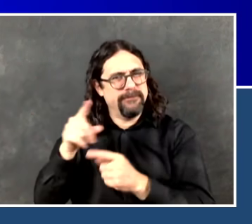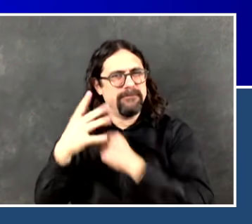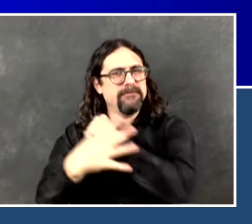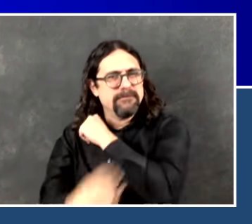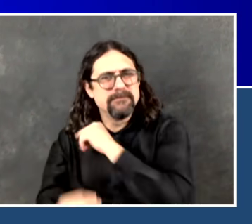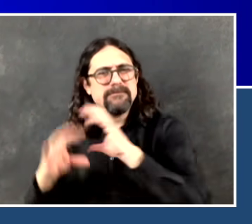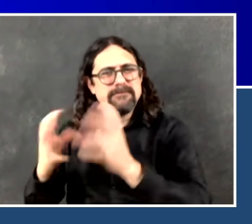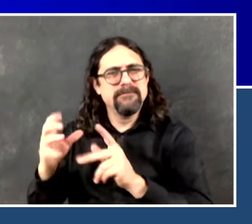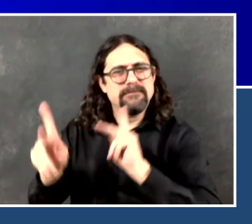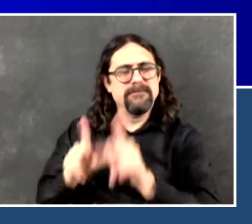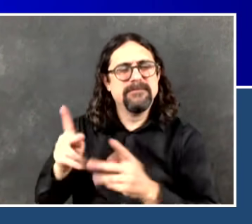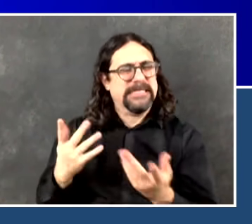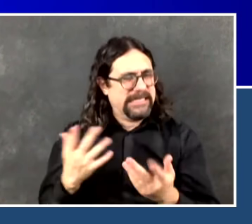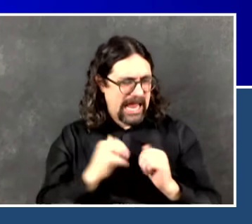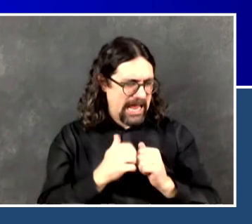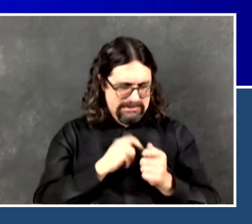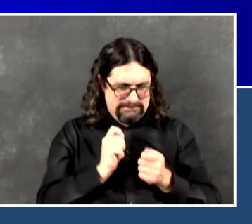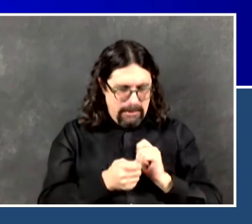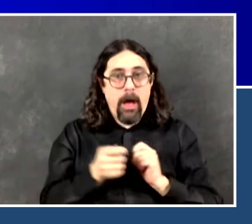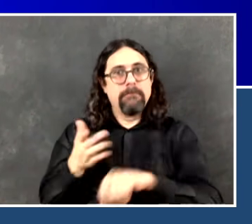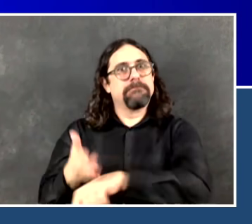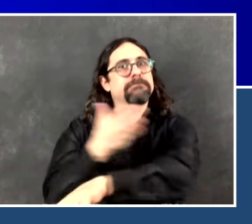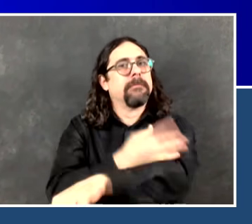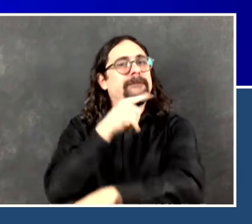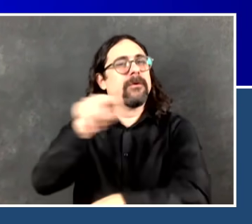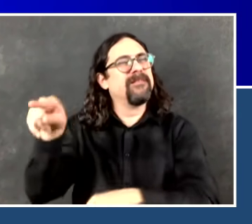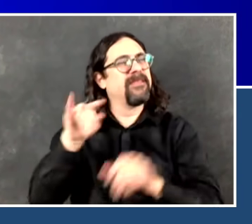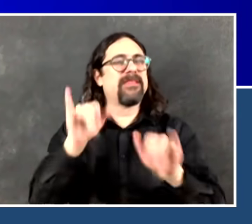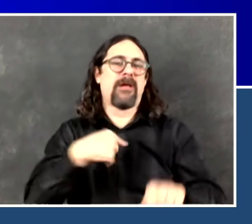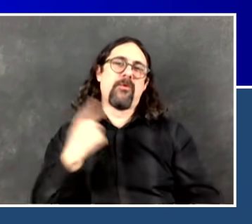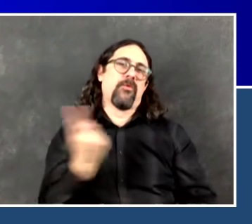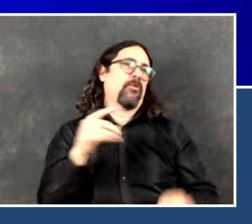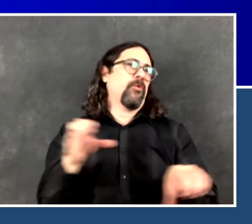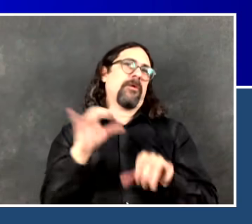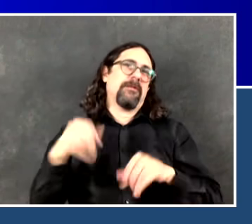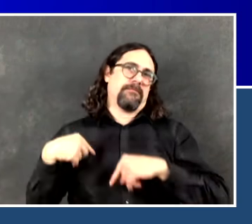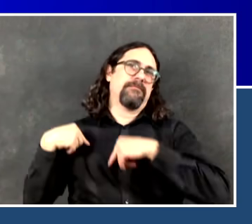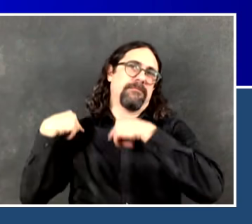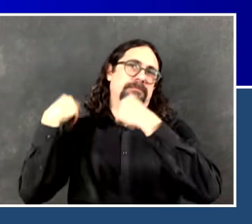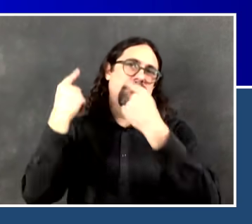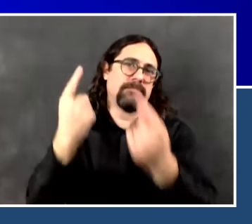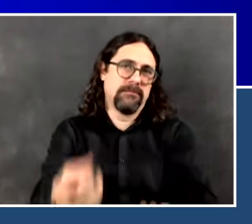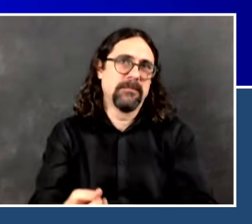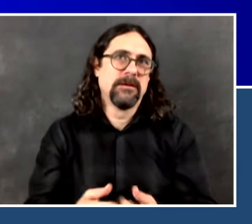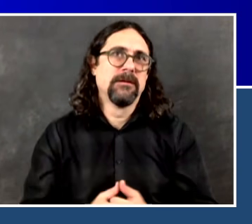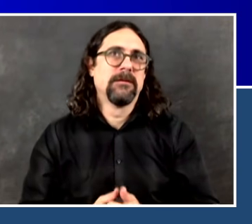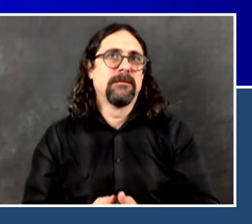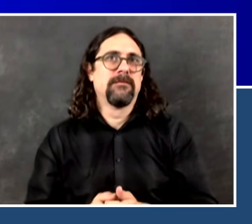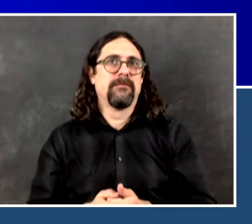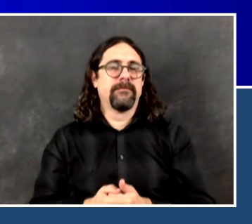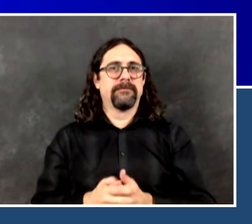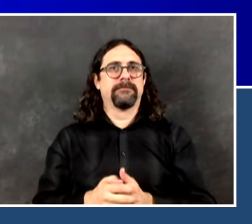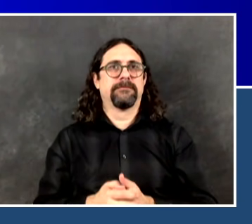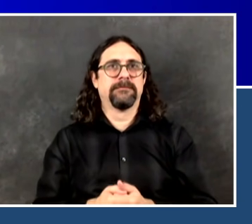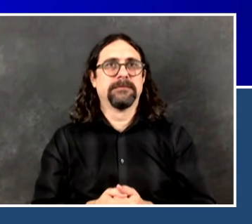THE ONLY COMPARISON WE CAN MAKE IN TERMS OF WHAT IT HAS MEANT TO PEOPLE'S LIVELIHOODS,